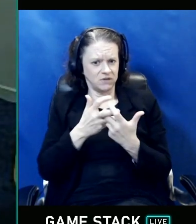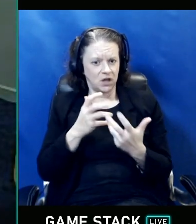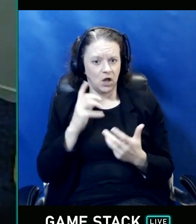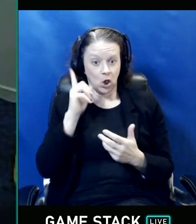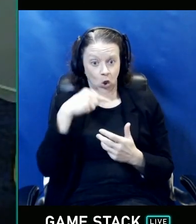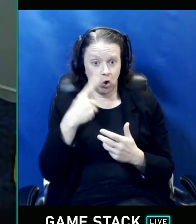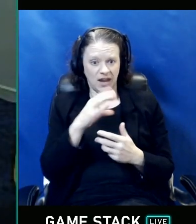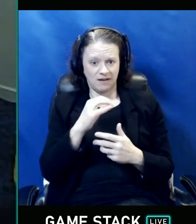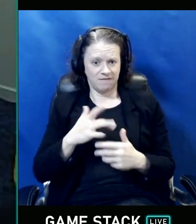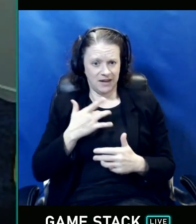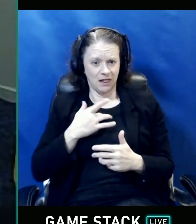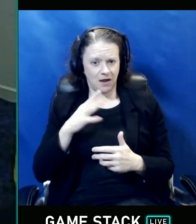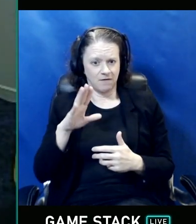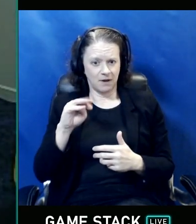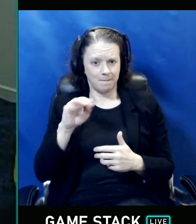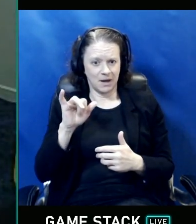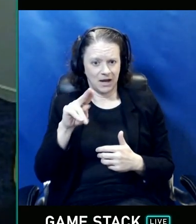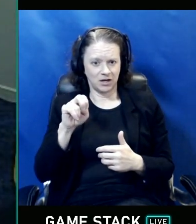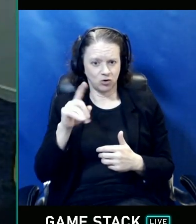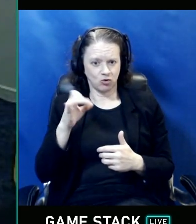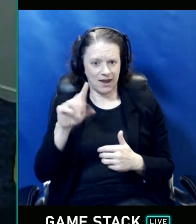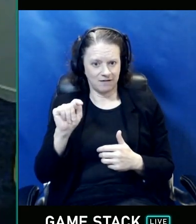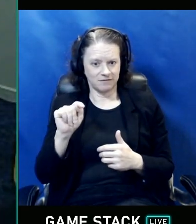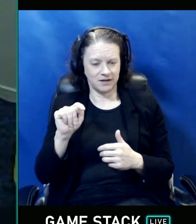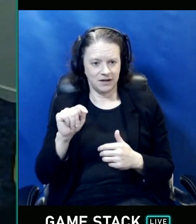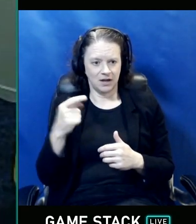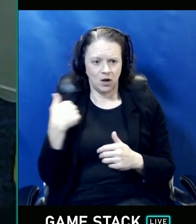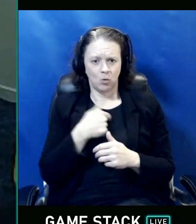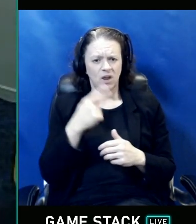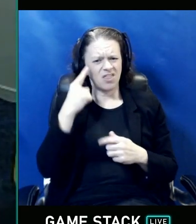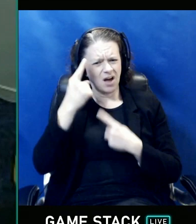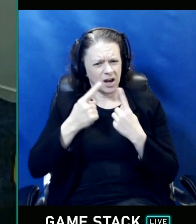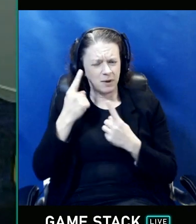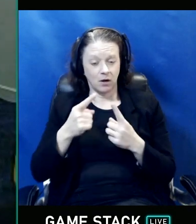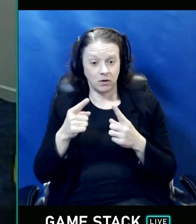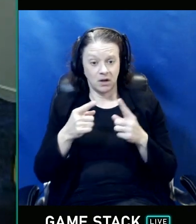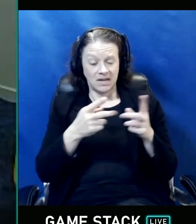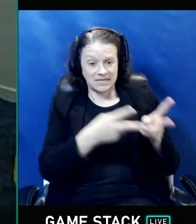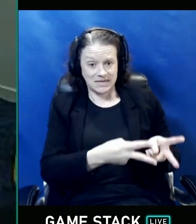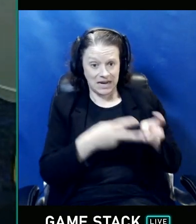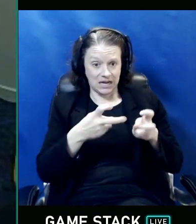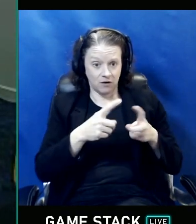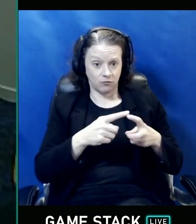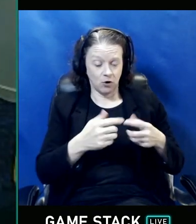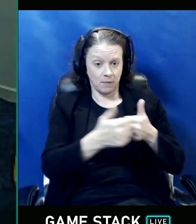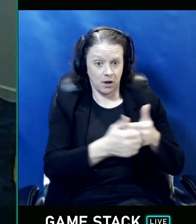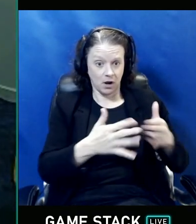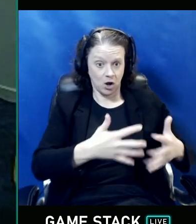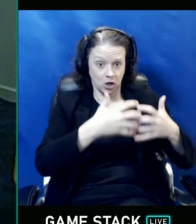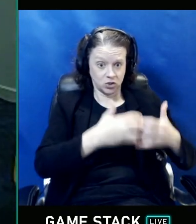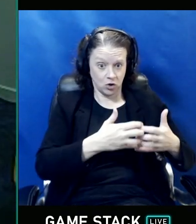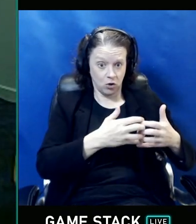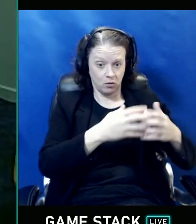we also thought about doing this native port, but the game really shines in multiplayer,